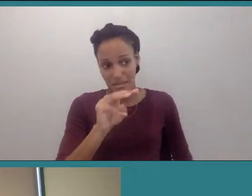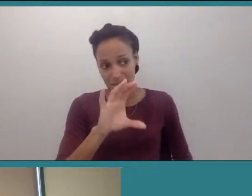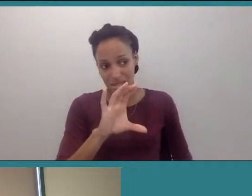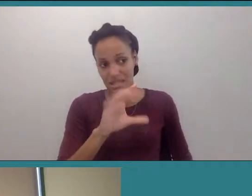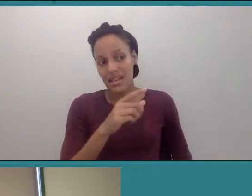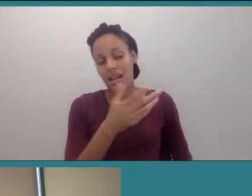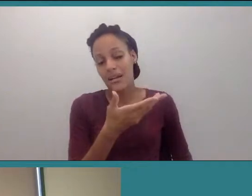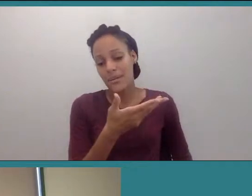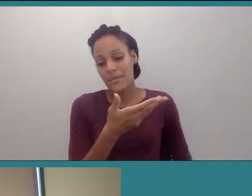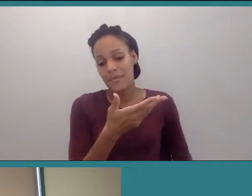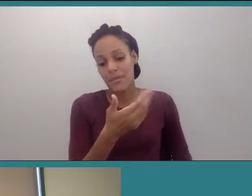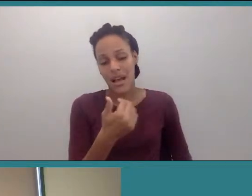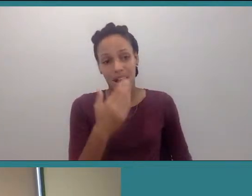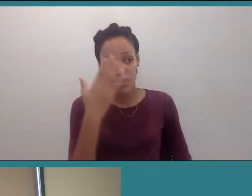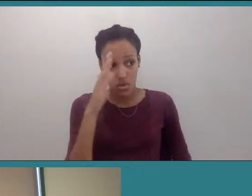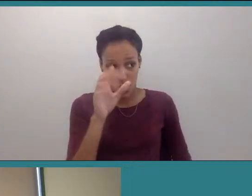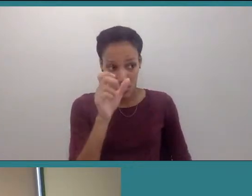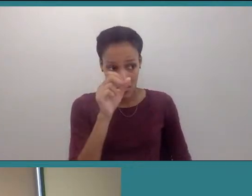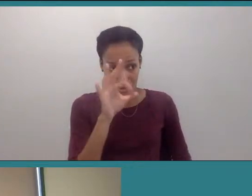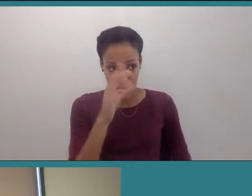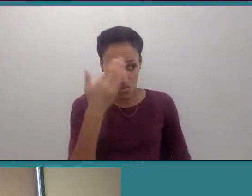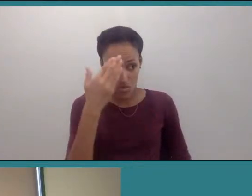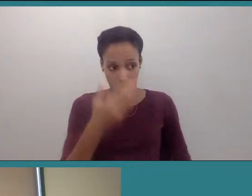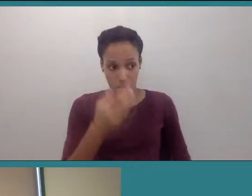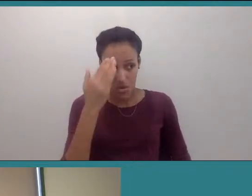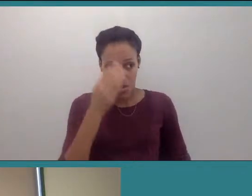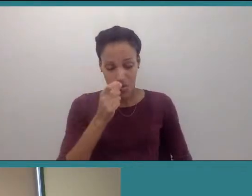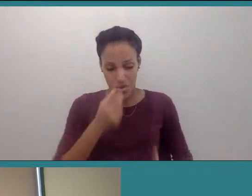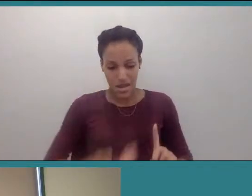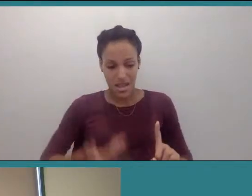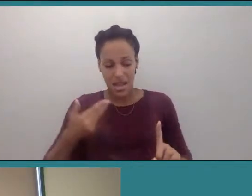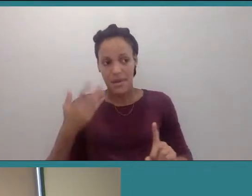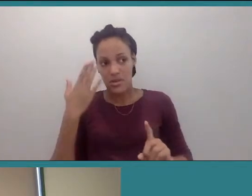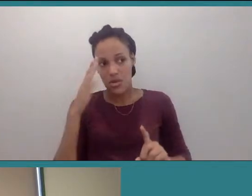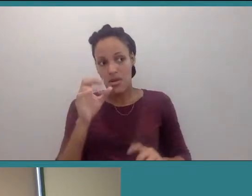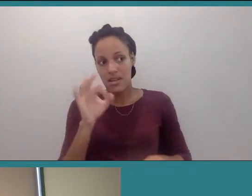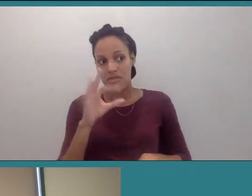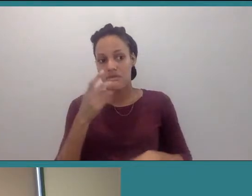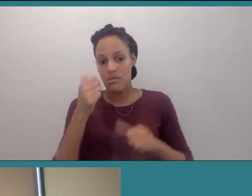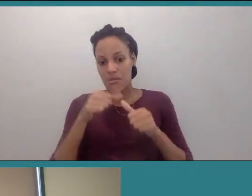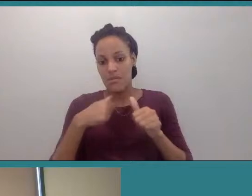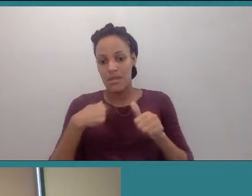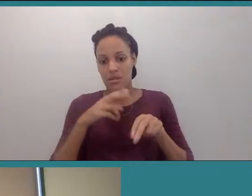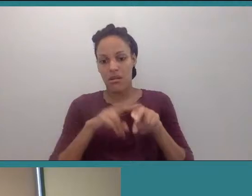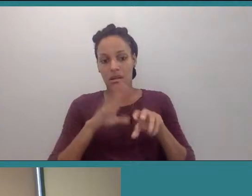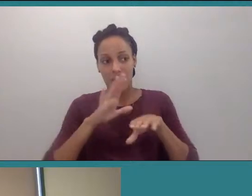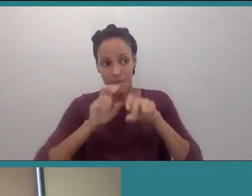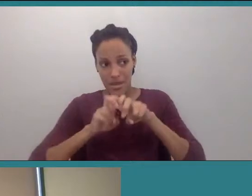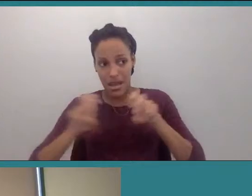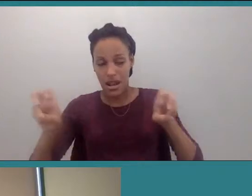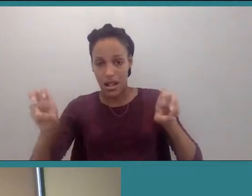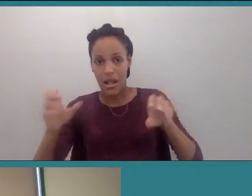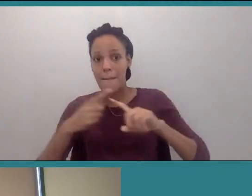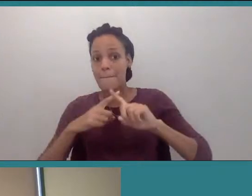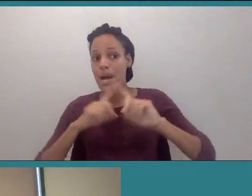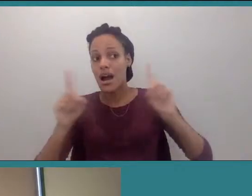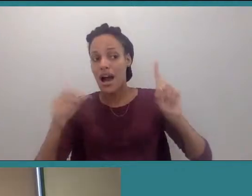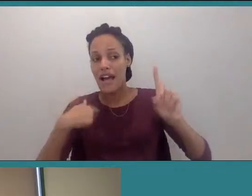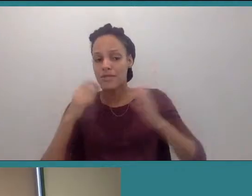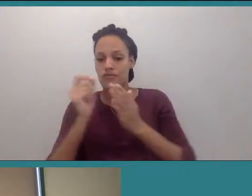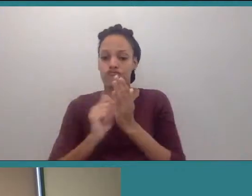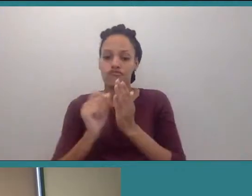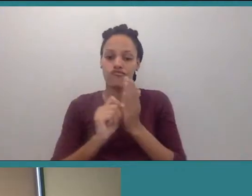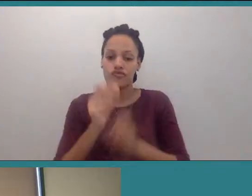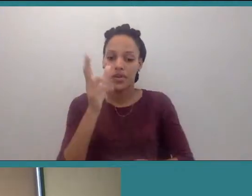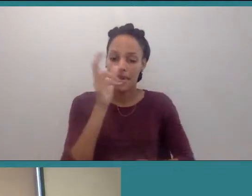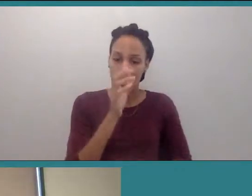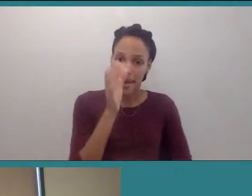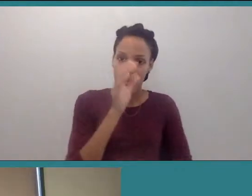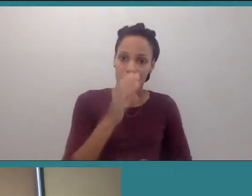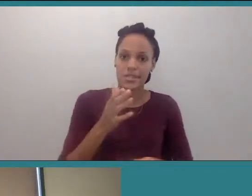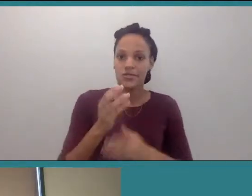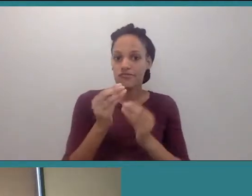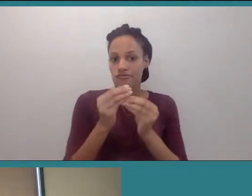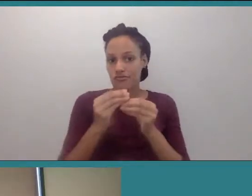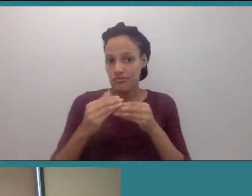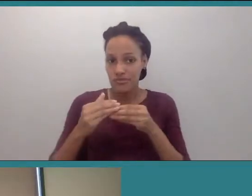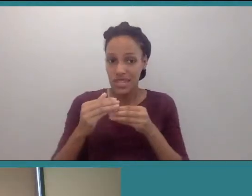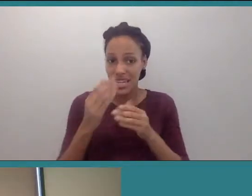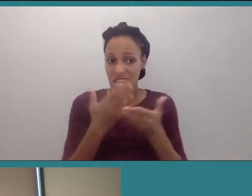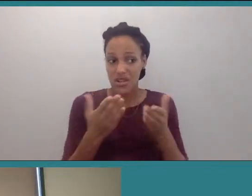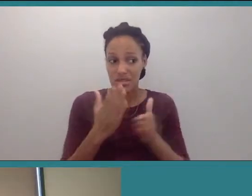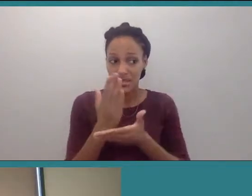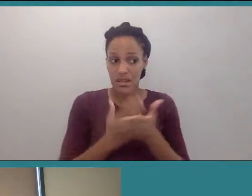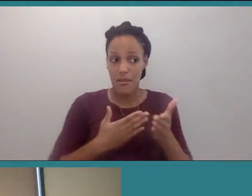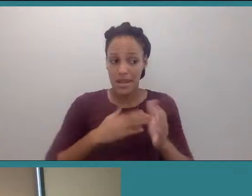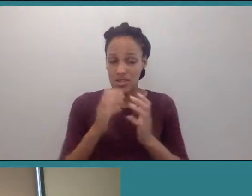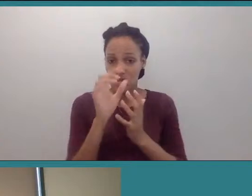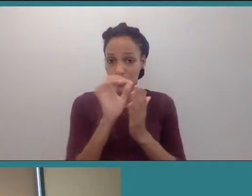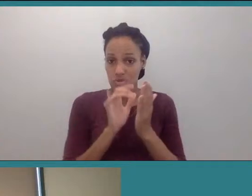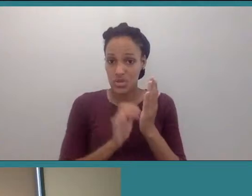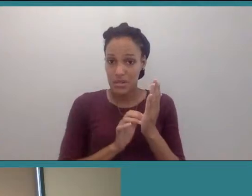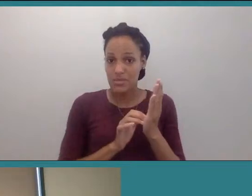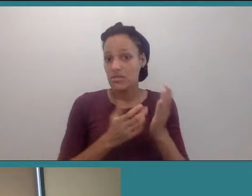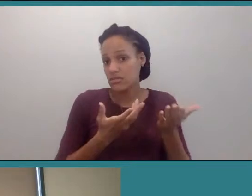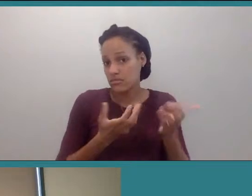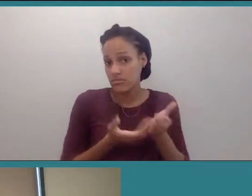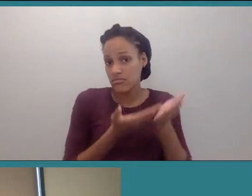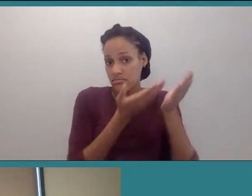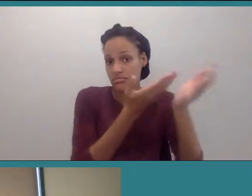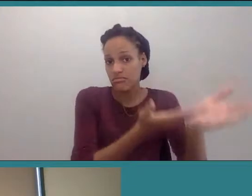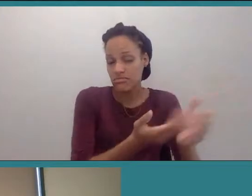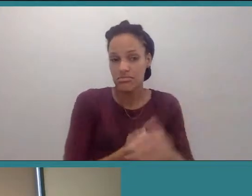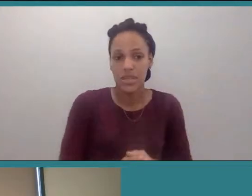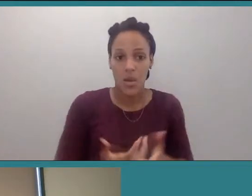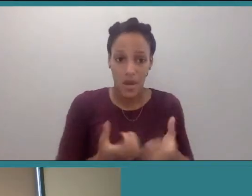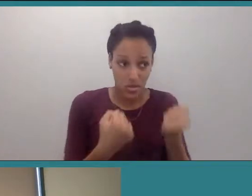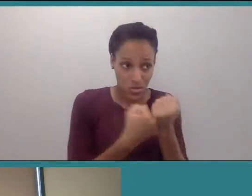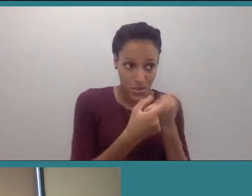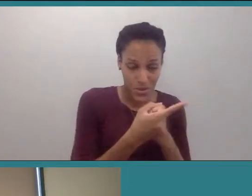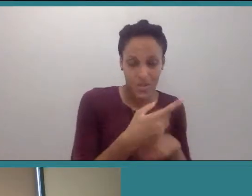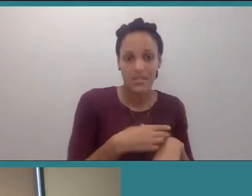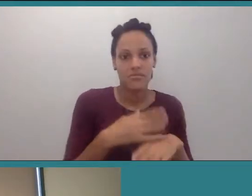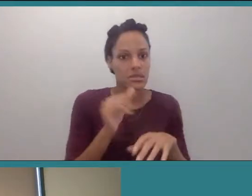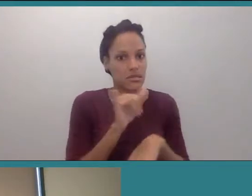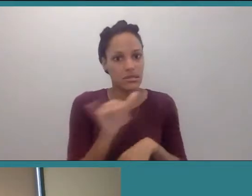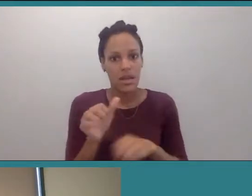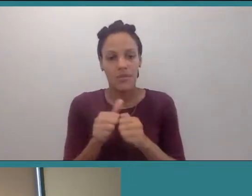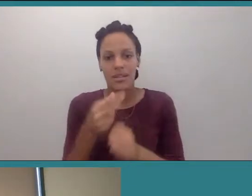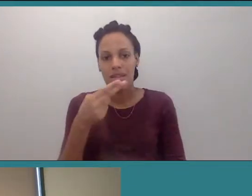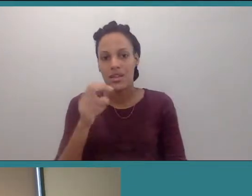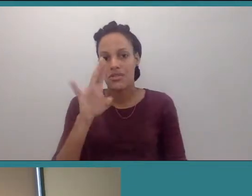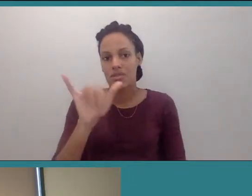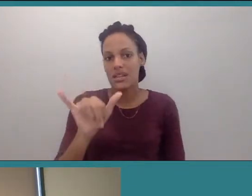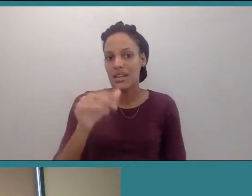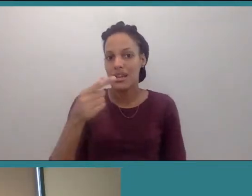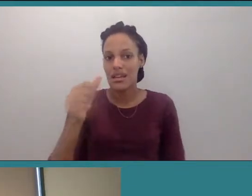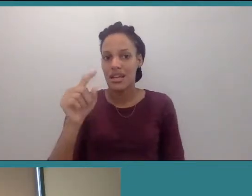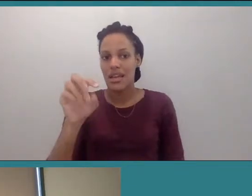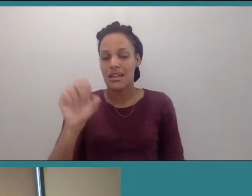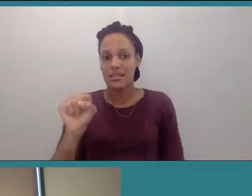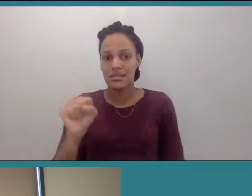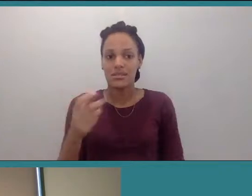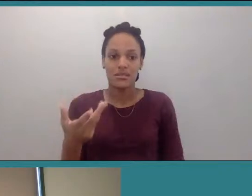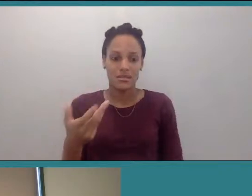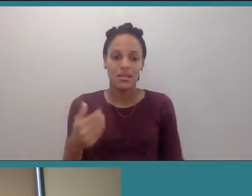People don't respond to me all the time but ones that do I get amazing opportunities.